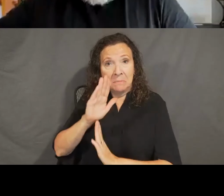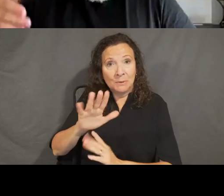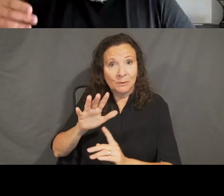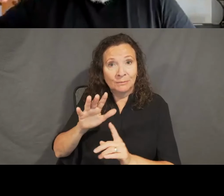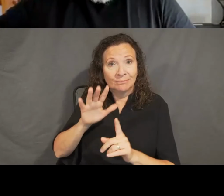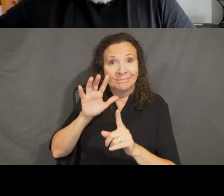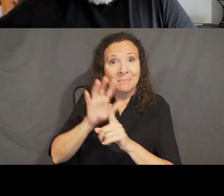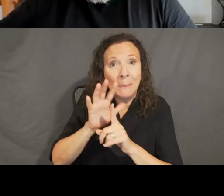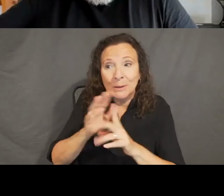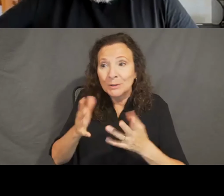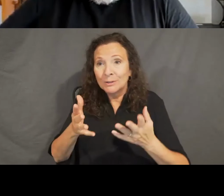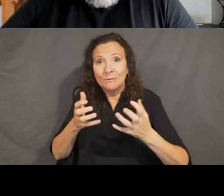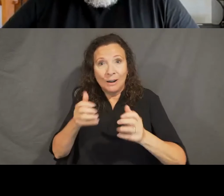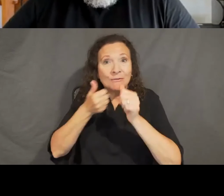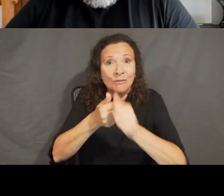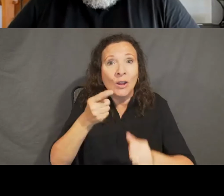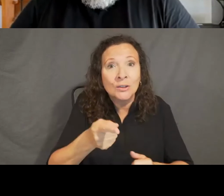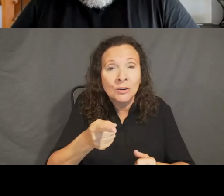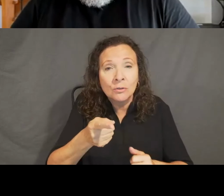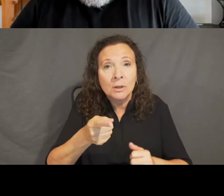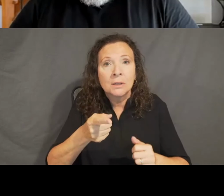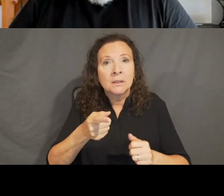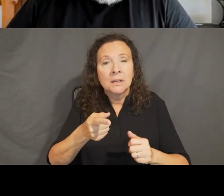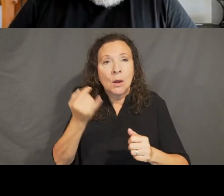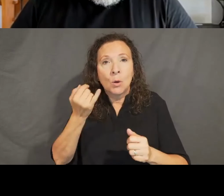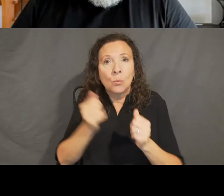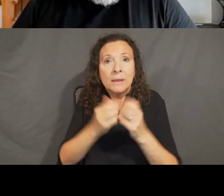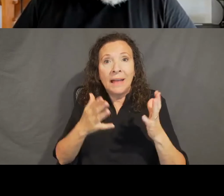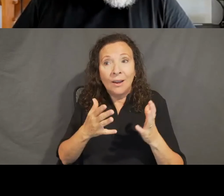by not being able to cater to their expectations. None of us want that.